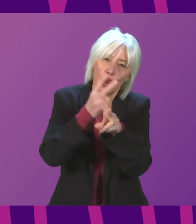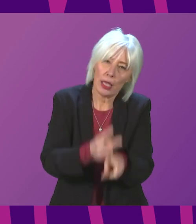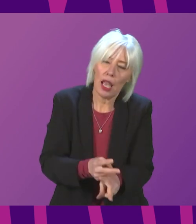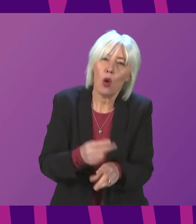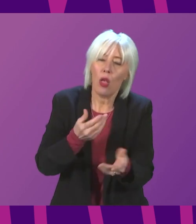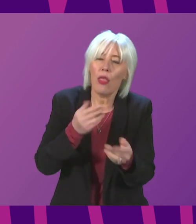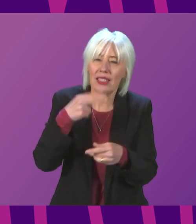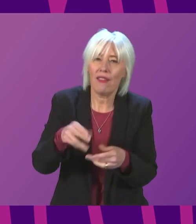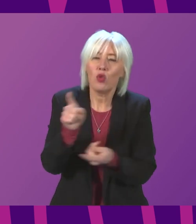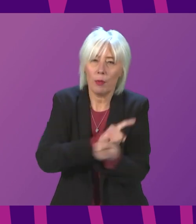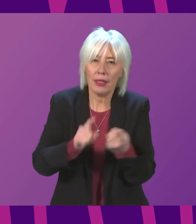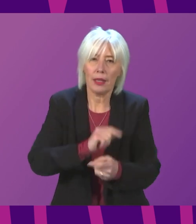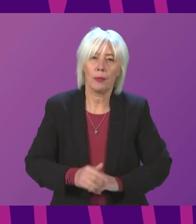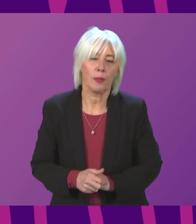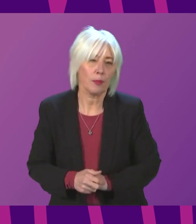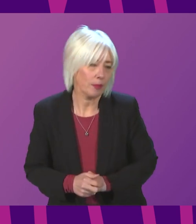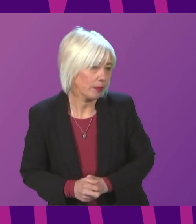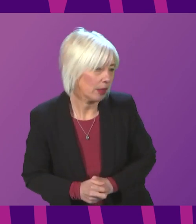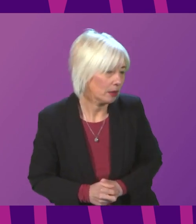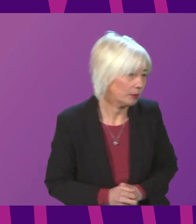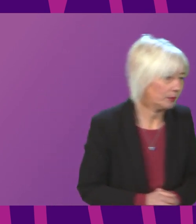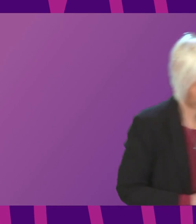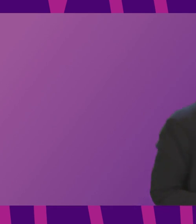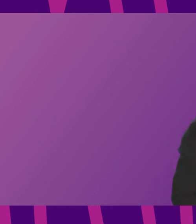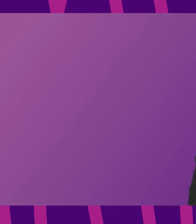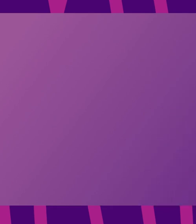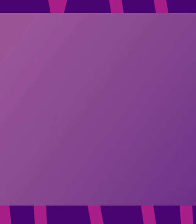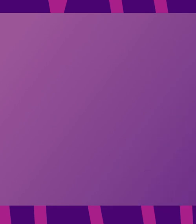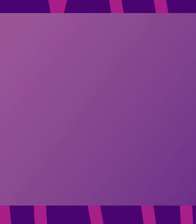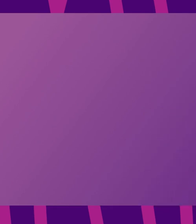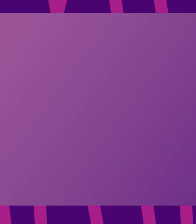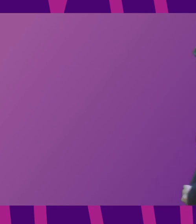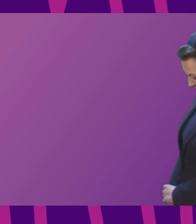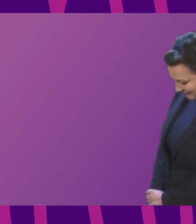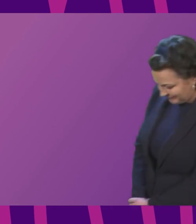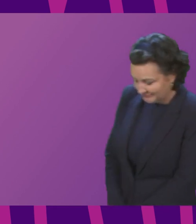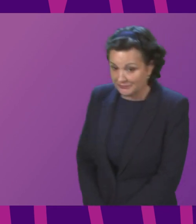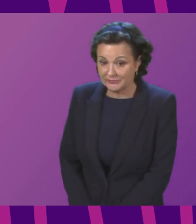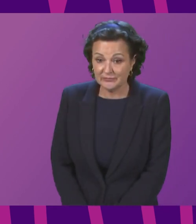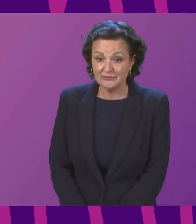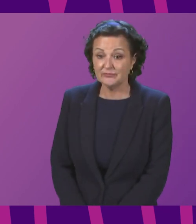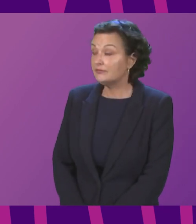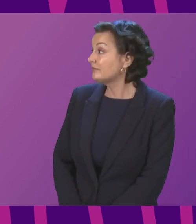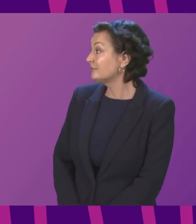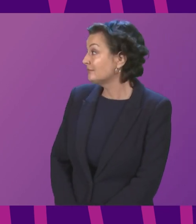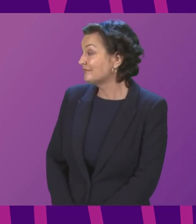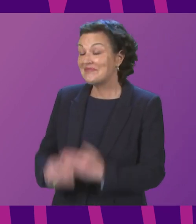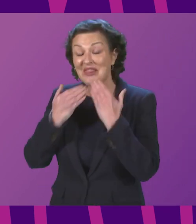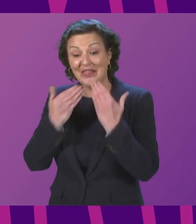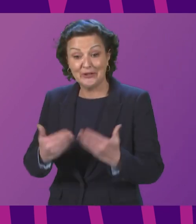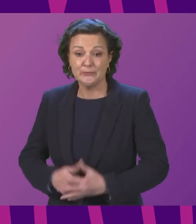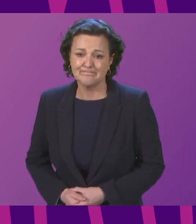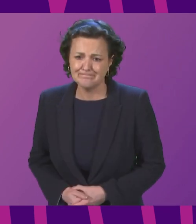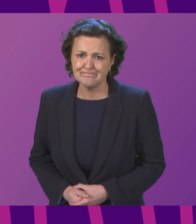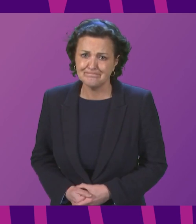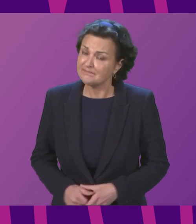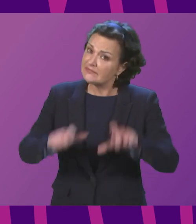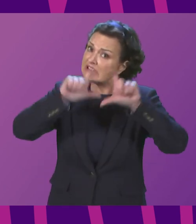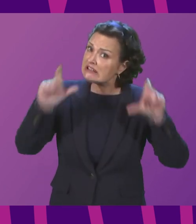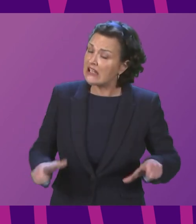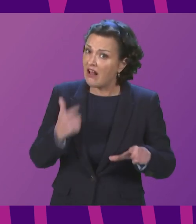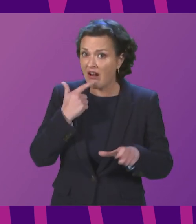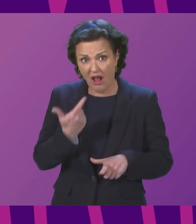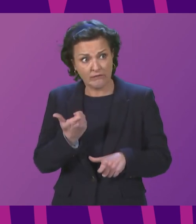More than £100 million of the business support that was announced by the Scottish Government